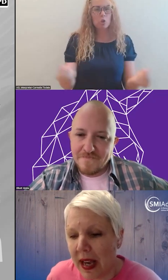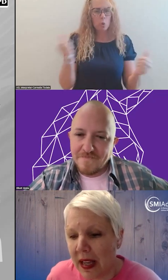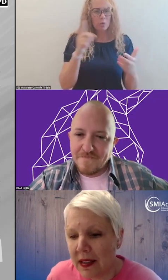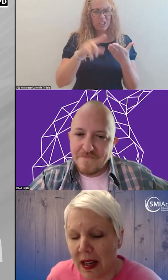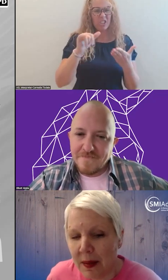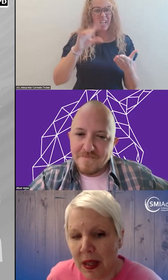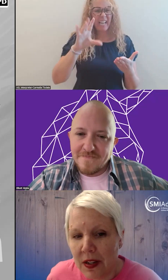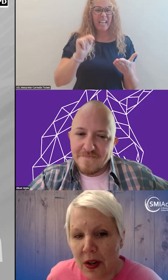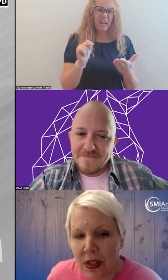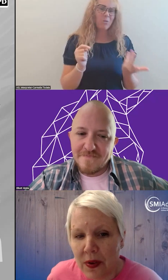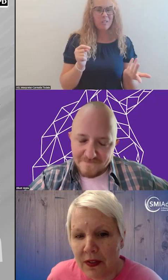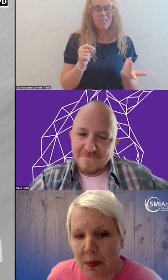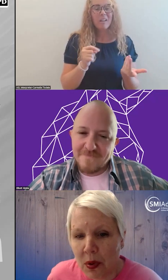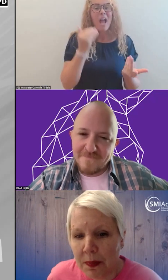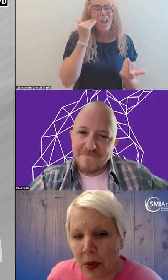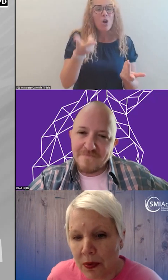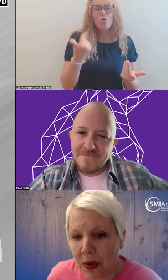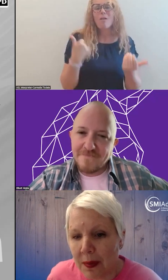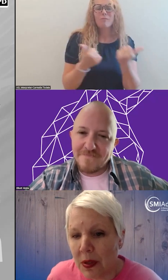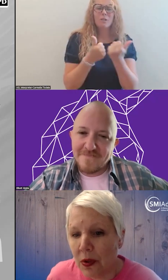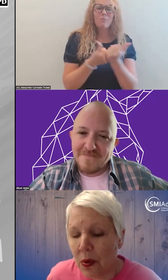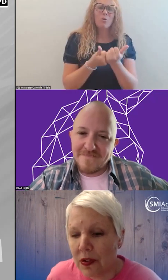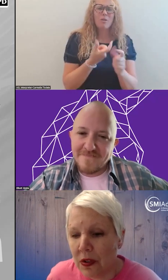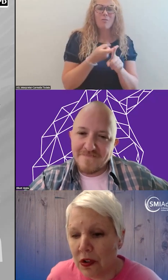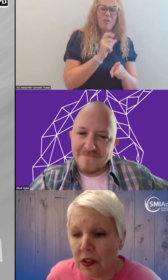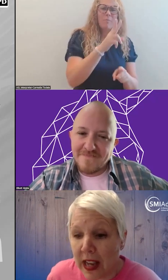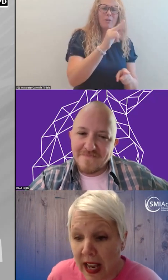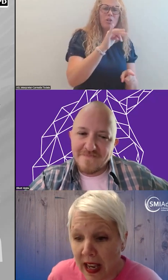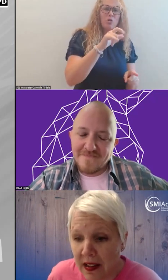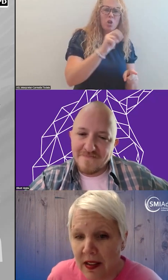AND KNOW THAT YOU HAVE SUPPORT FROM BOTH UNICORN SOLUTION AND THE